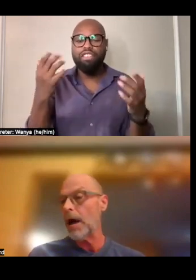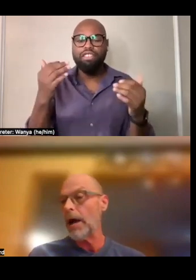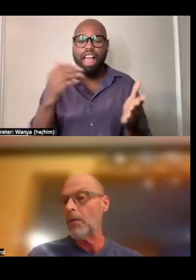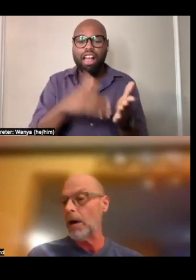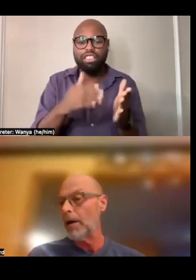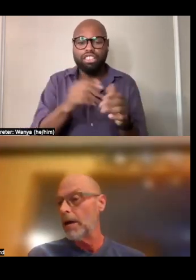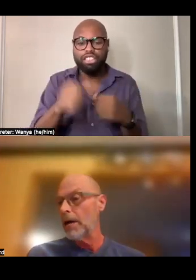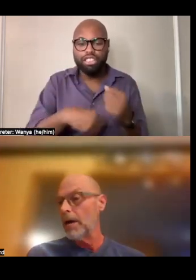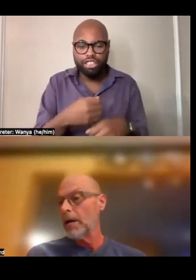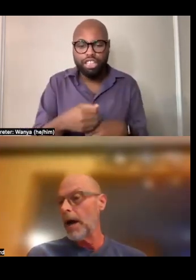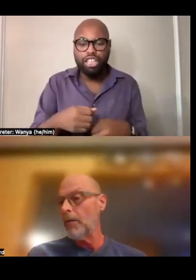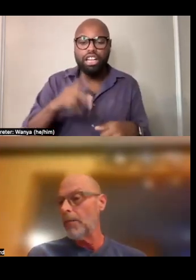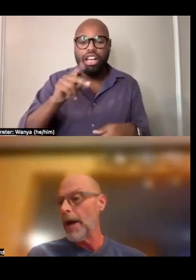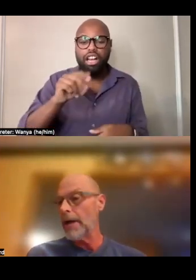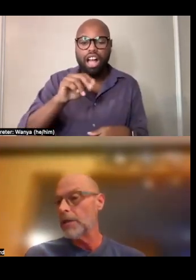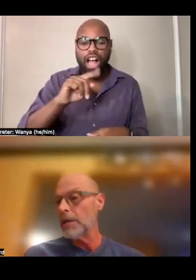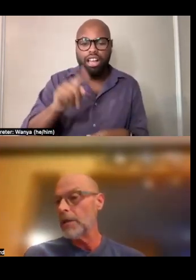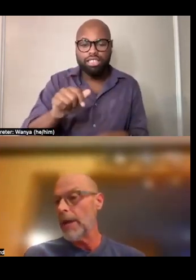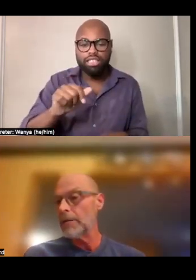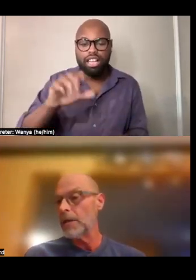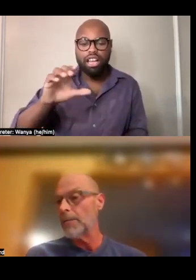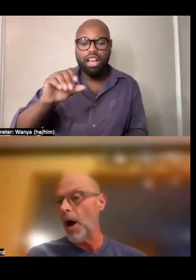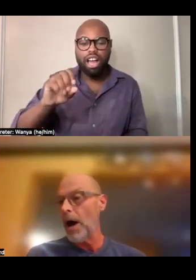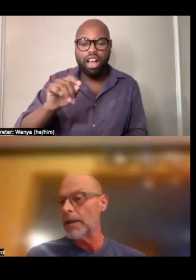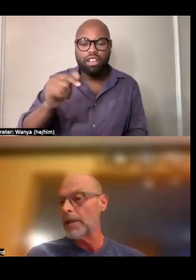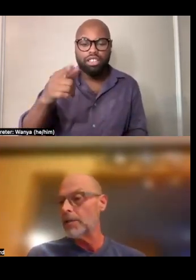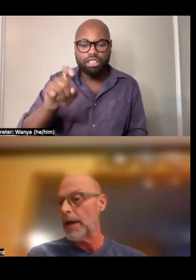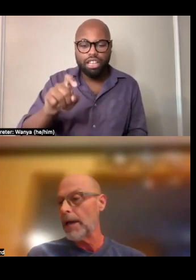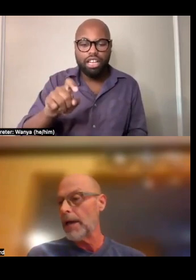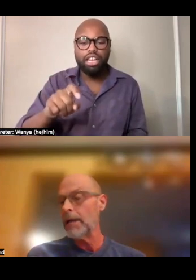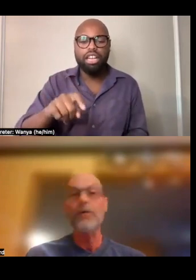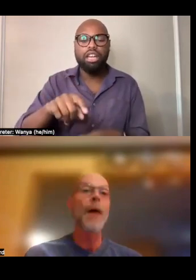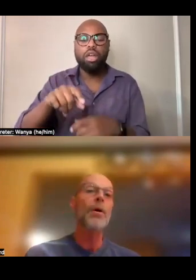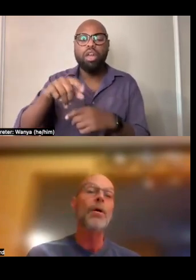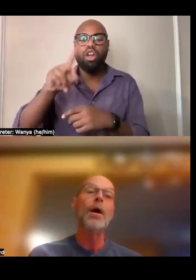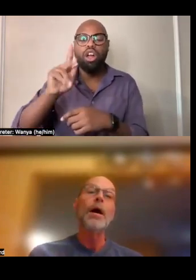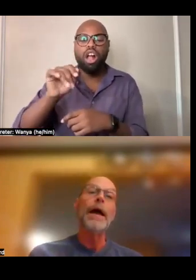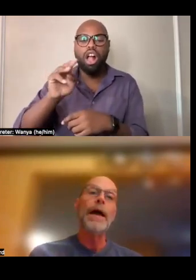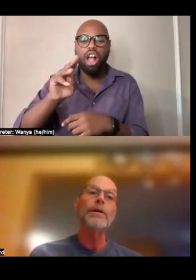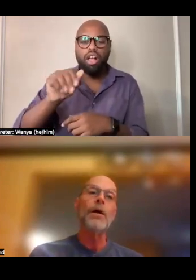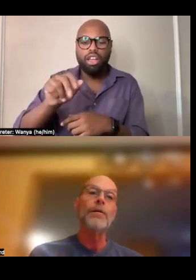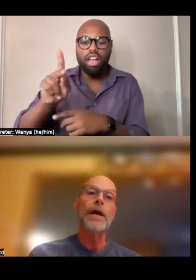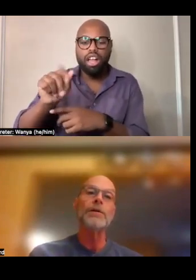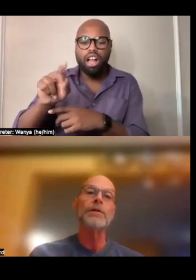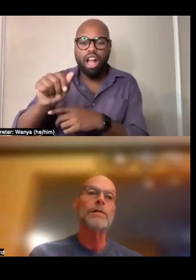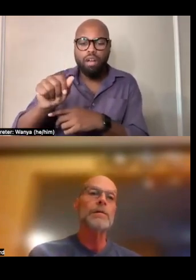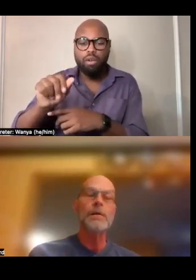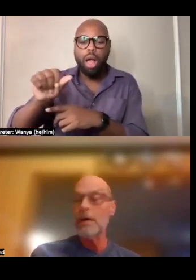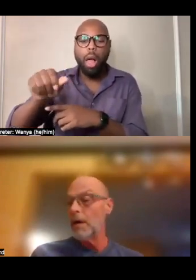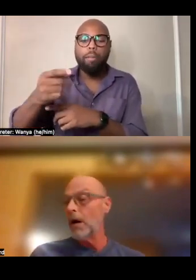Kiowa, Kiowa,-Apache, Comanche, Pawnee, Cheyenne and Arapaho and other nations